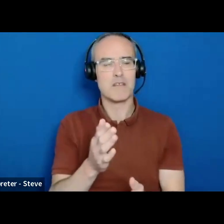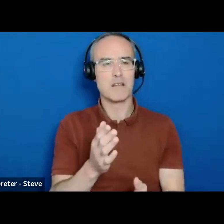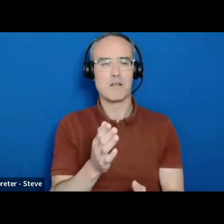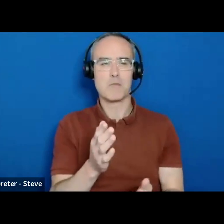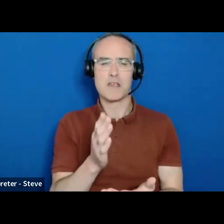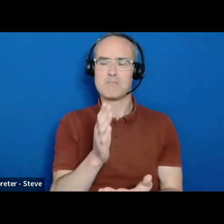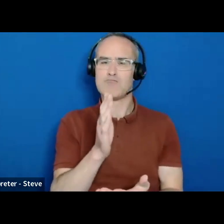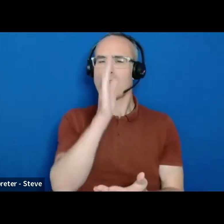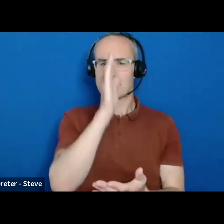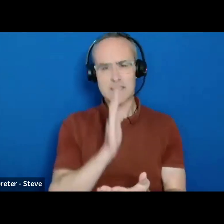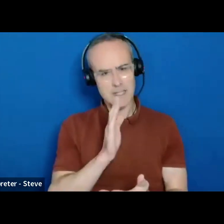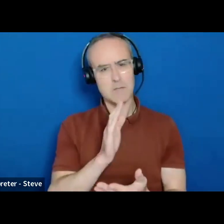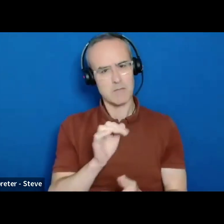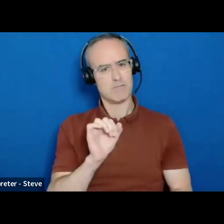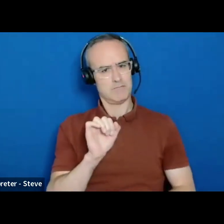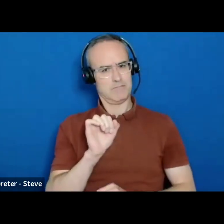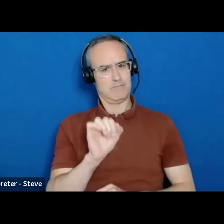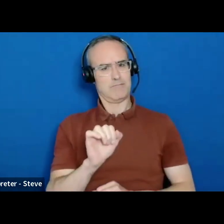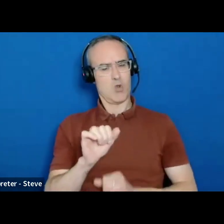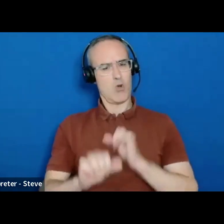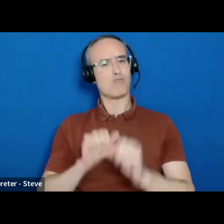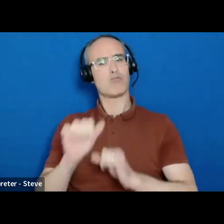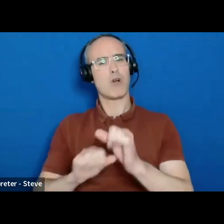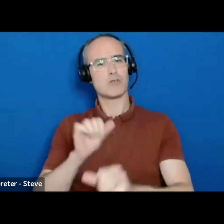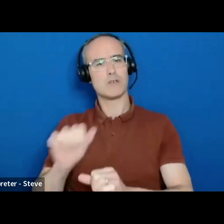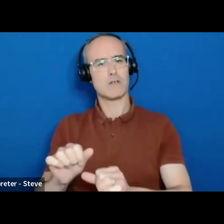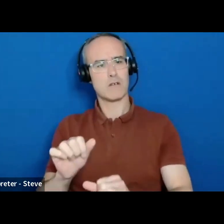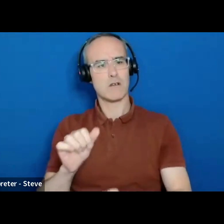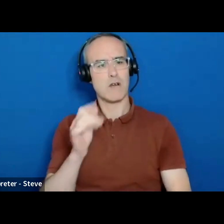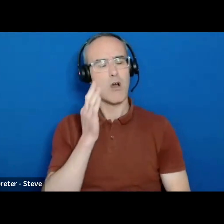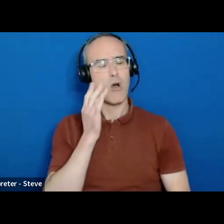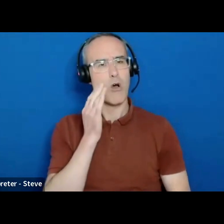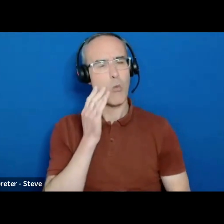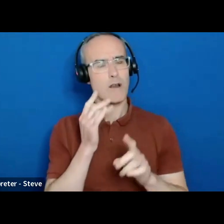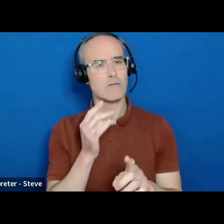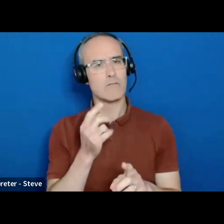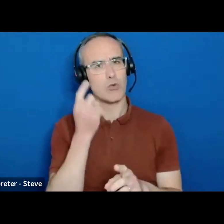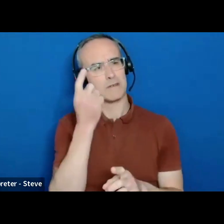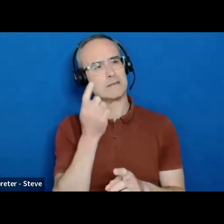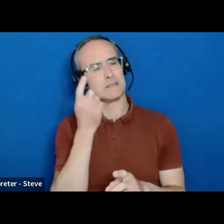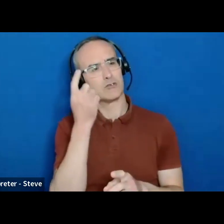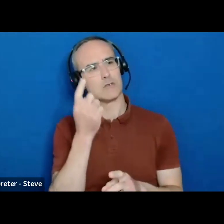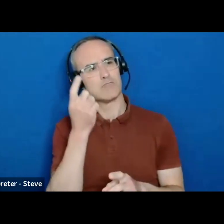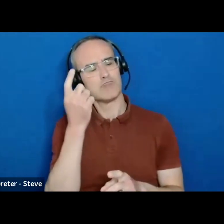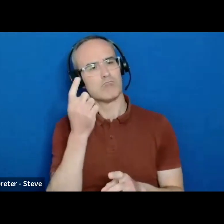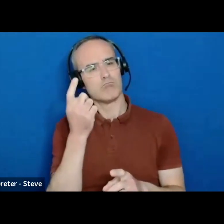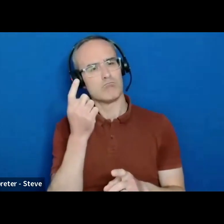and and to be, to be sensible when you're considering what you might might have to make decisions